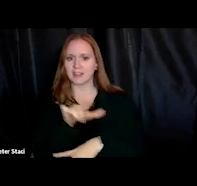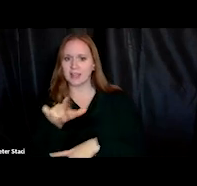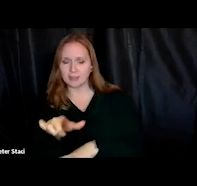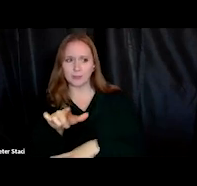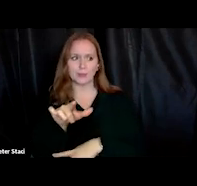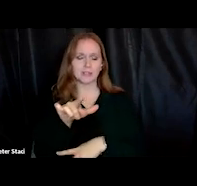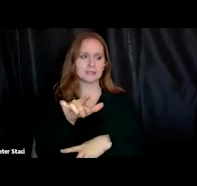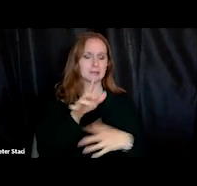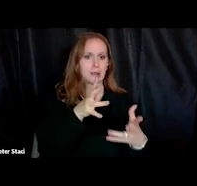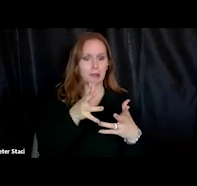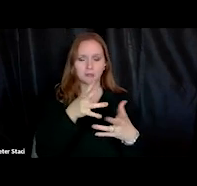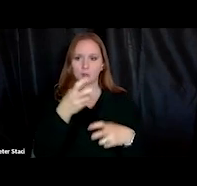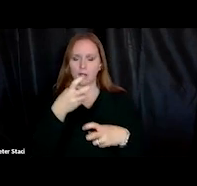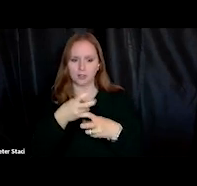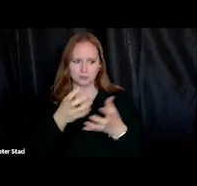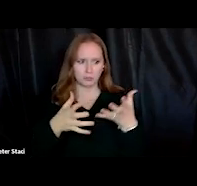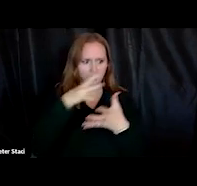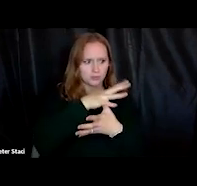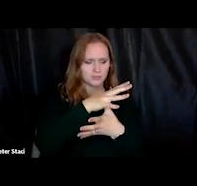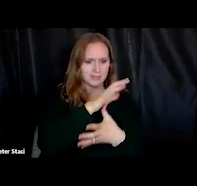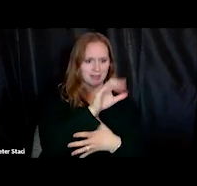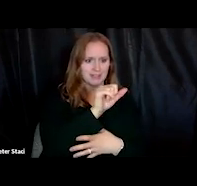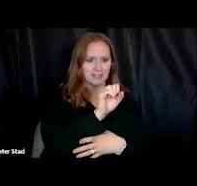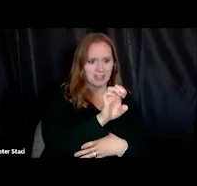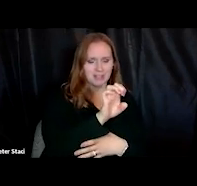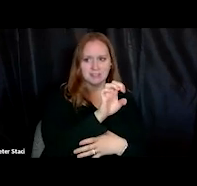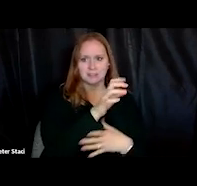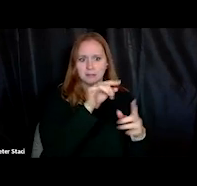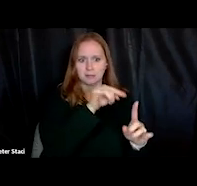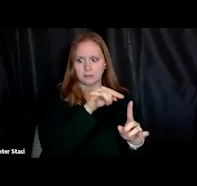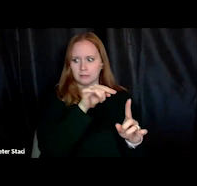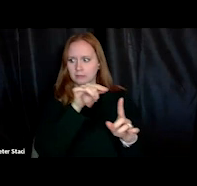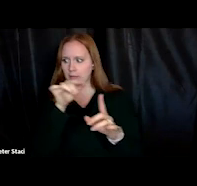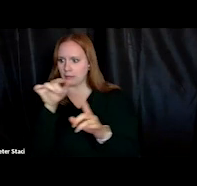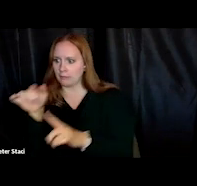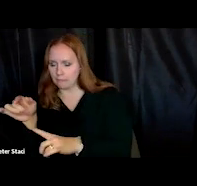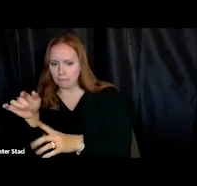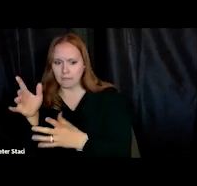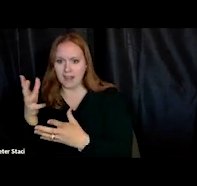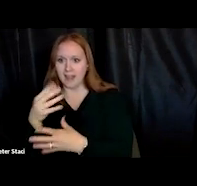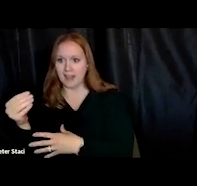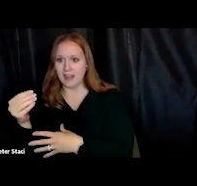to prioritize both a caseload of folks who are in rapid rehousing and permanent supportive housing